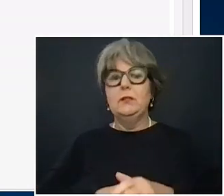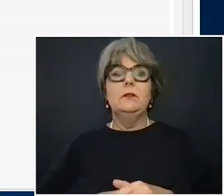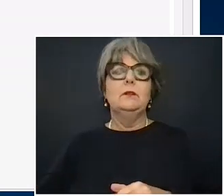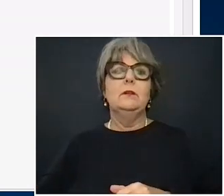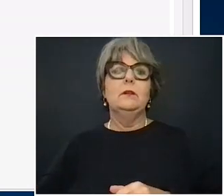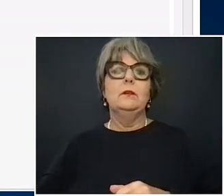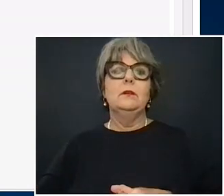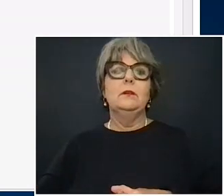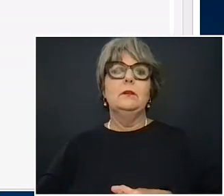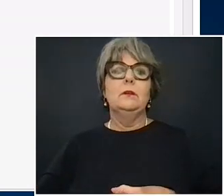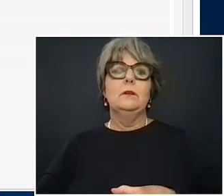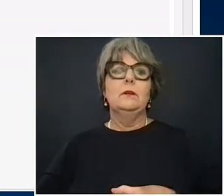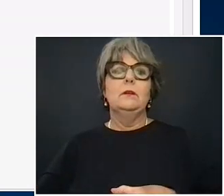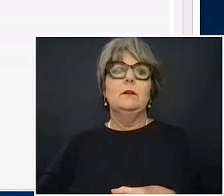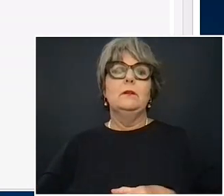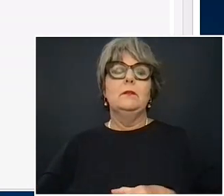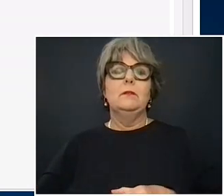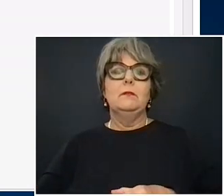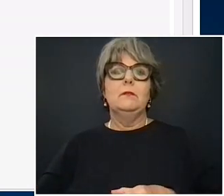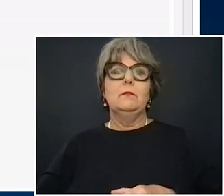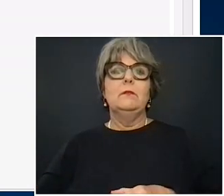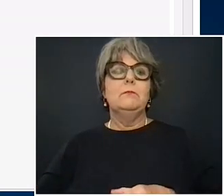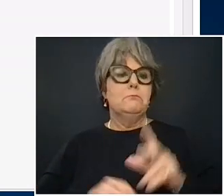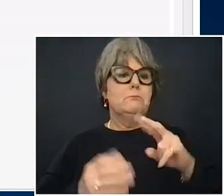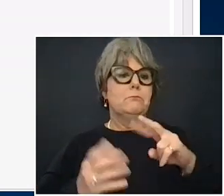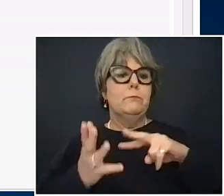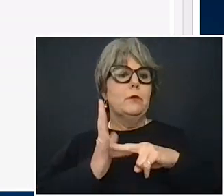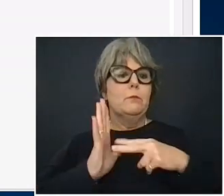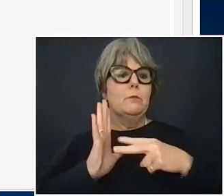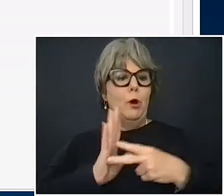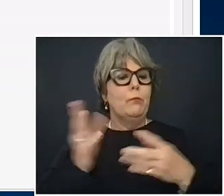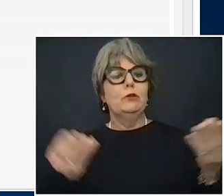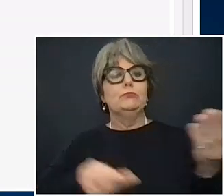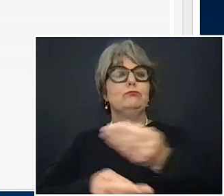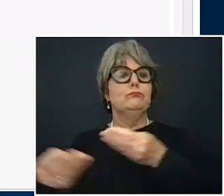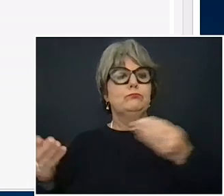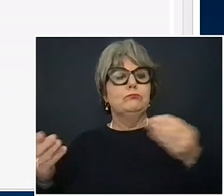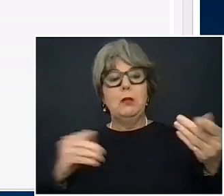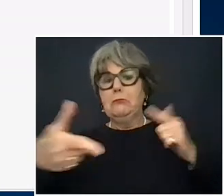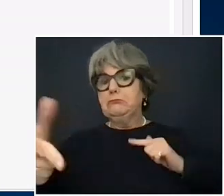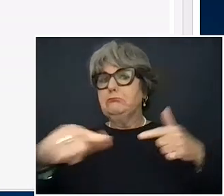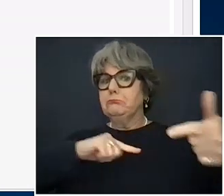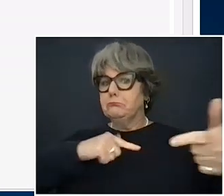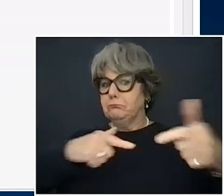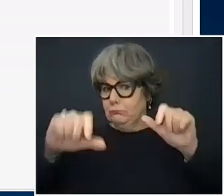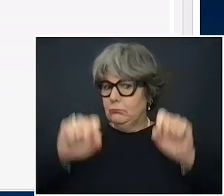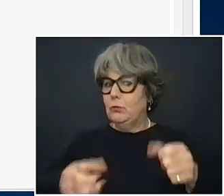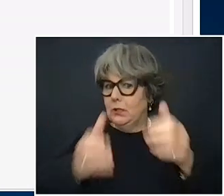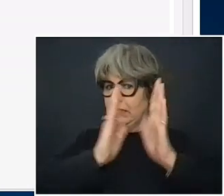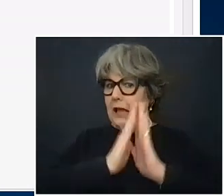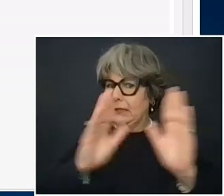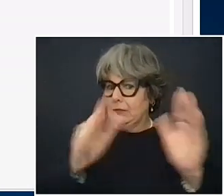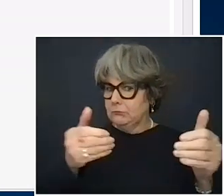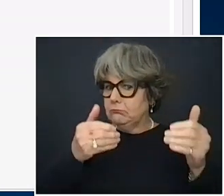No, the purpose here is to have some back-and-forth dialog, so- Okay. Well, okay.